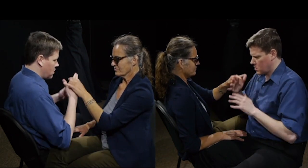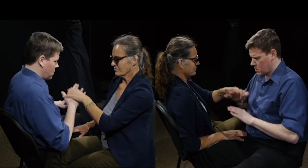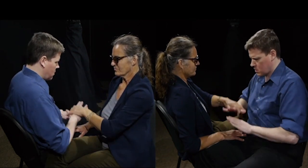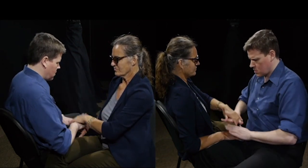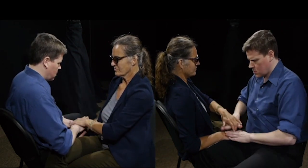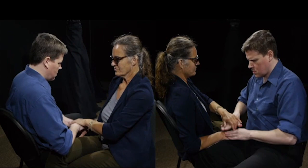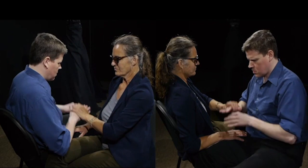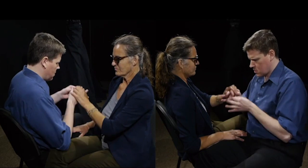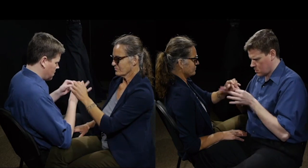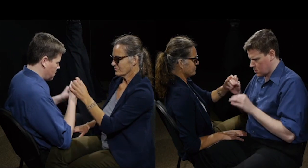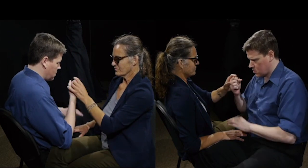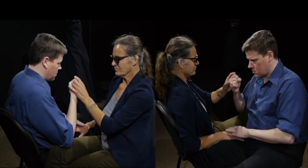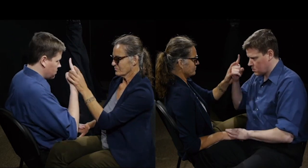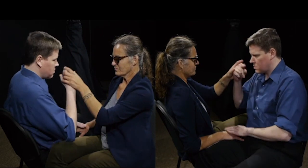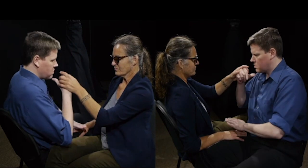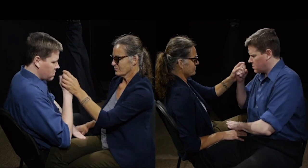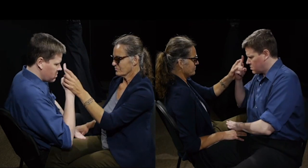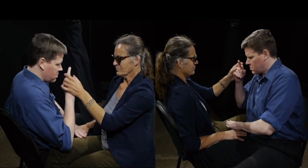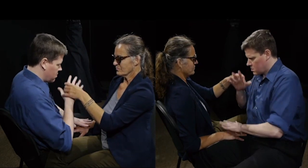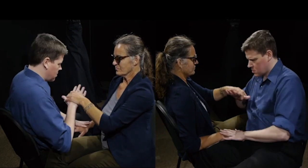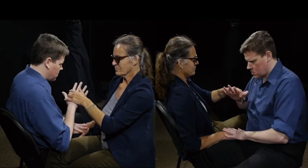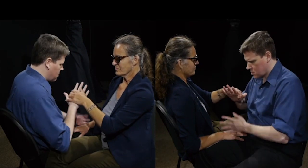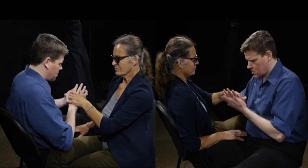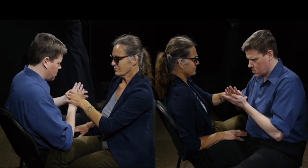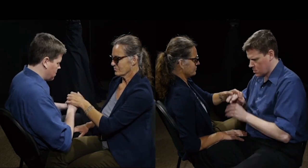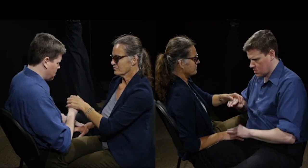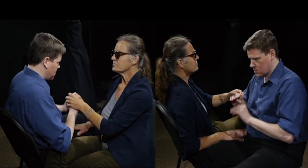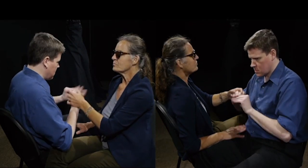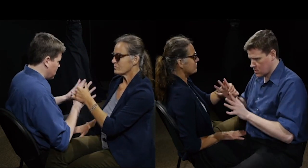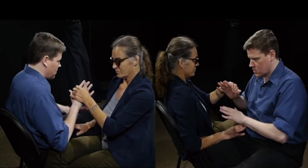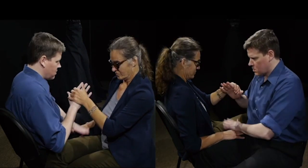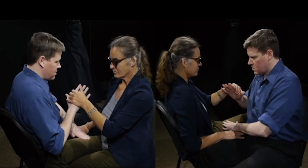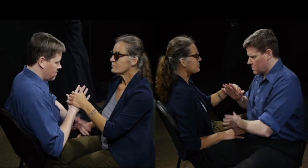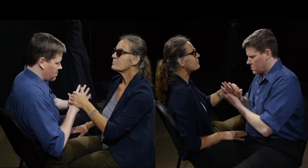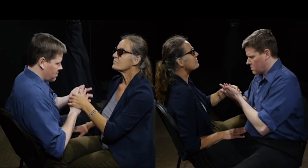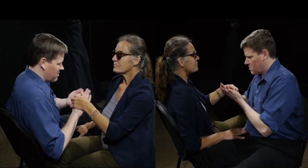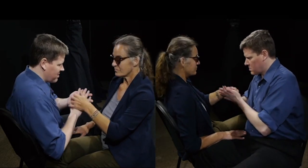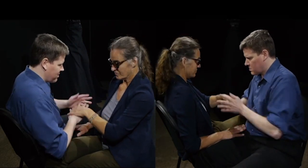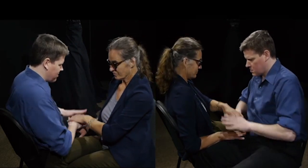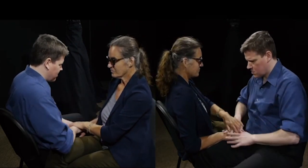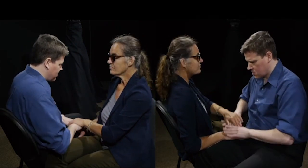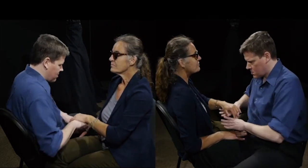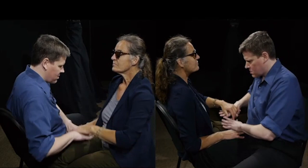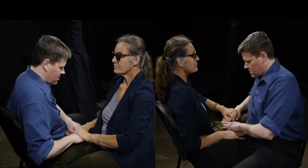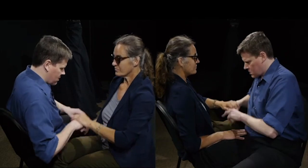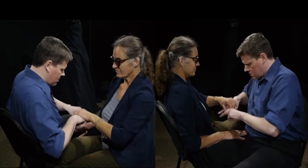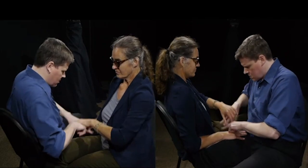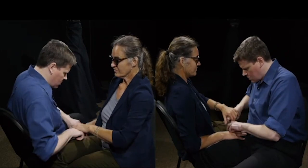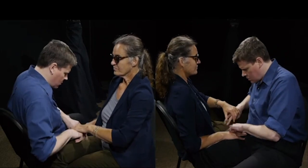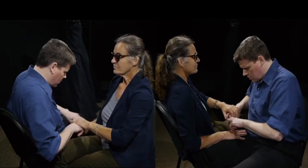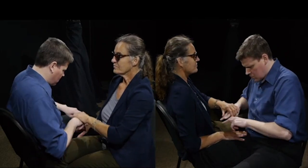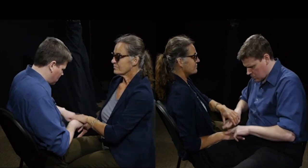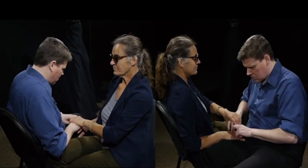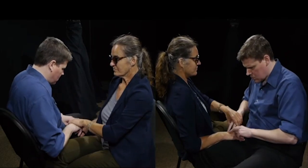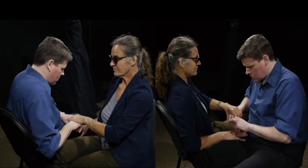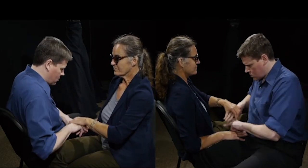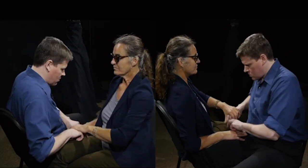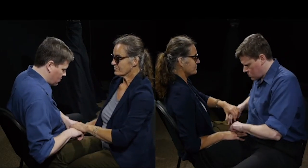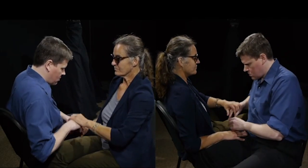Through careful analysis, we are beginning to understand how this part of the language is structured and we have some findings that we are delighted to share.